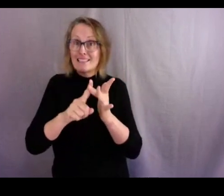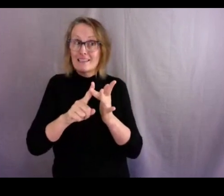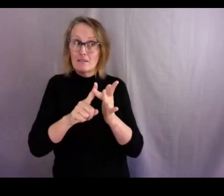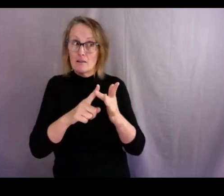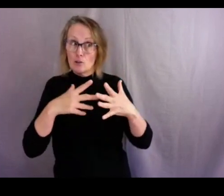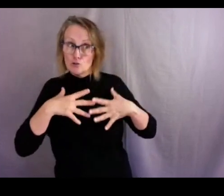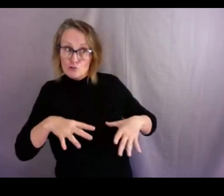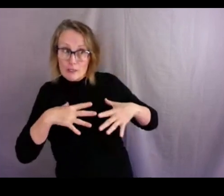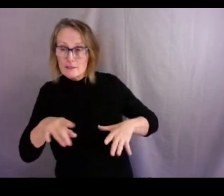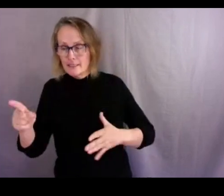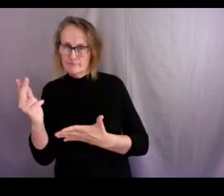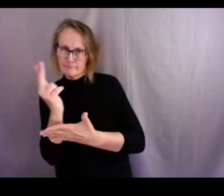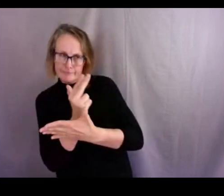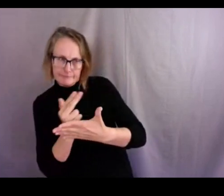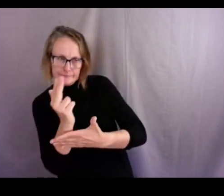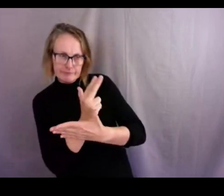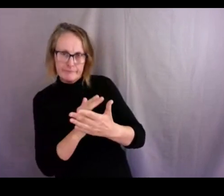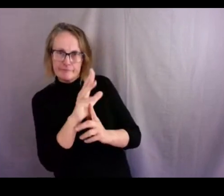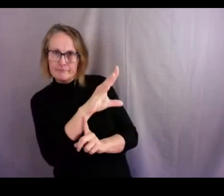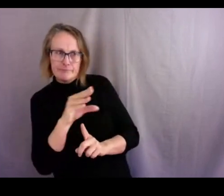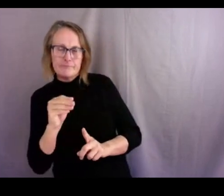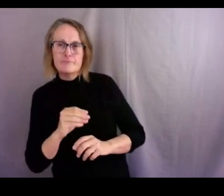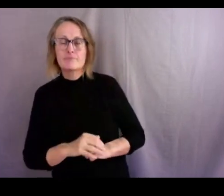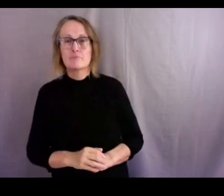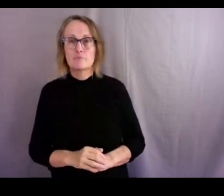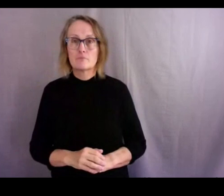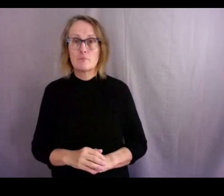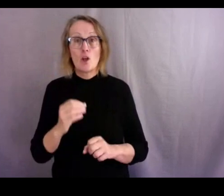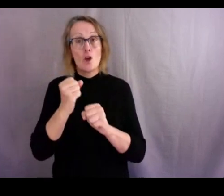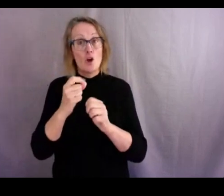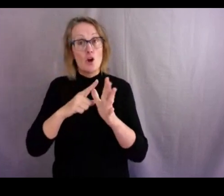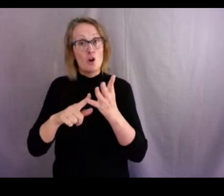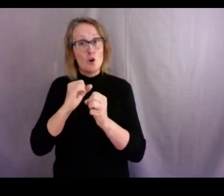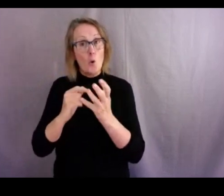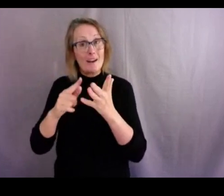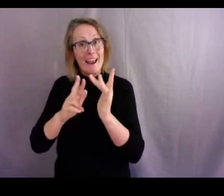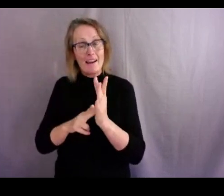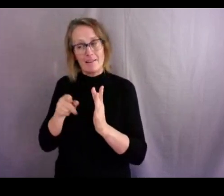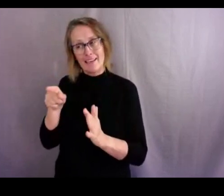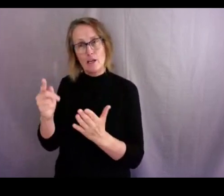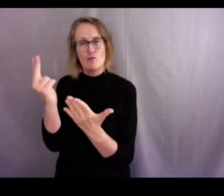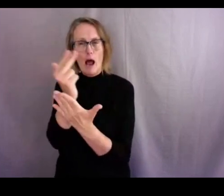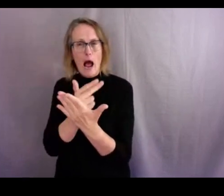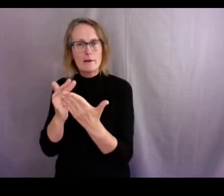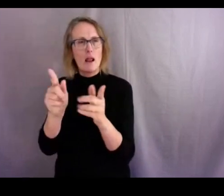was certainly not a documentary artist or a social realist artist,